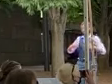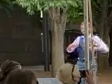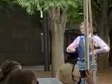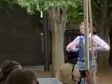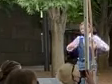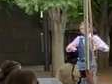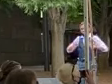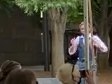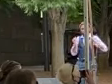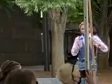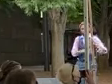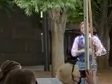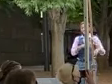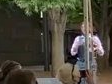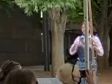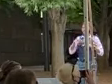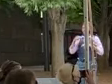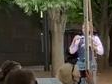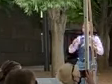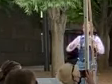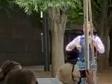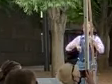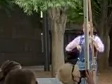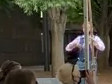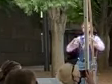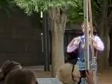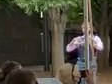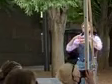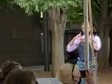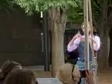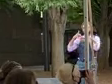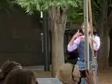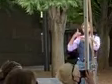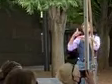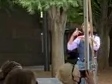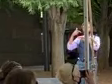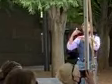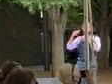and one inch at a time crawled up 83 steps of the Capitol building.